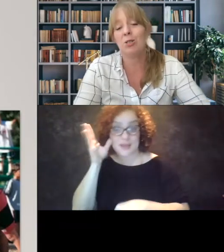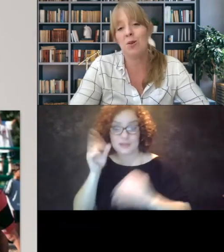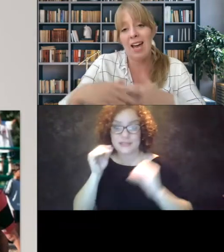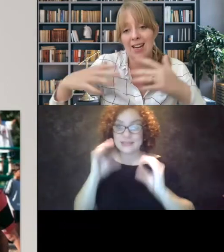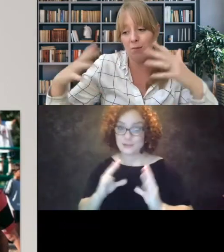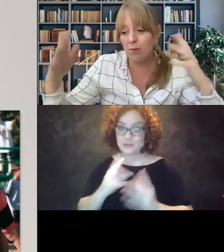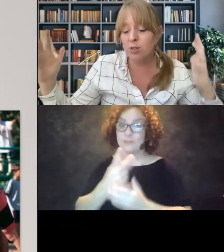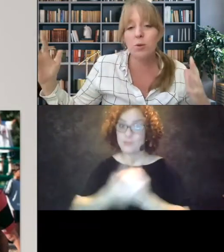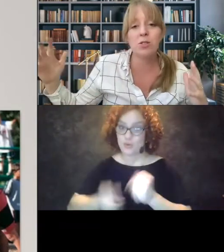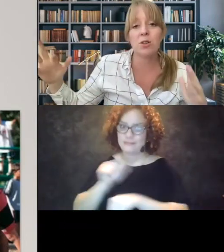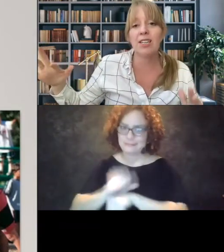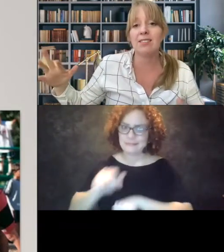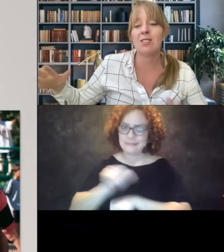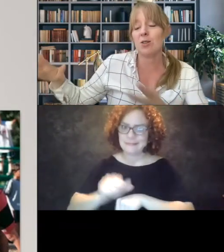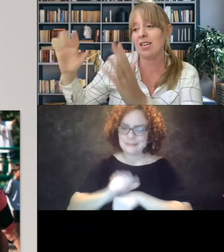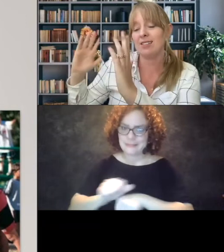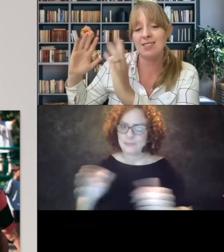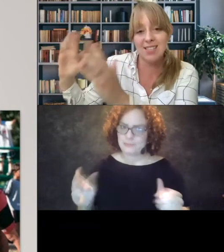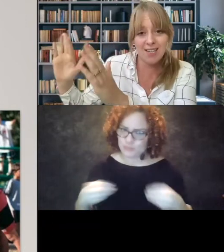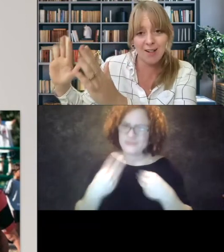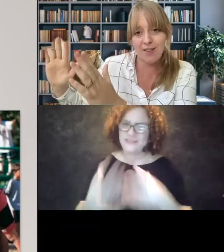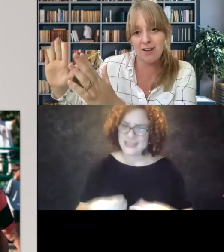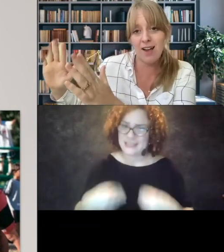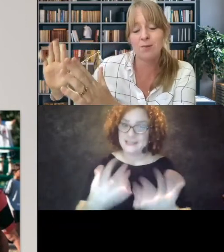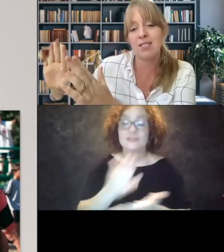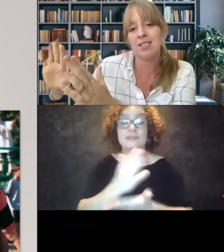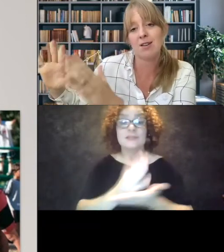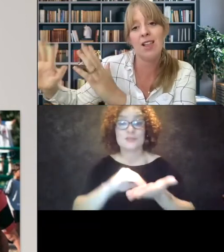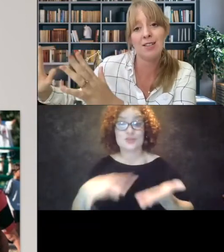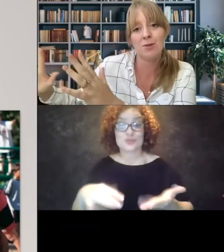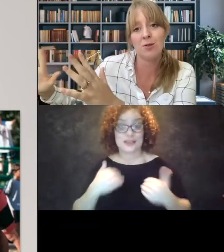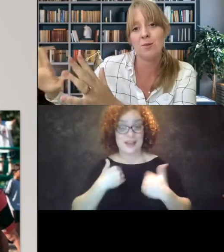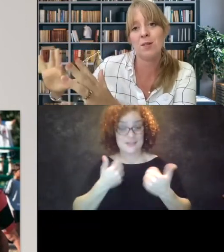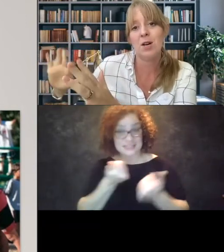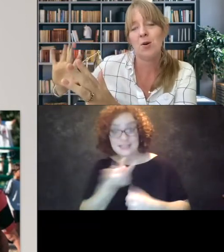who had multiple screens so they can see all of their classmates in their classroom, or